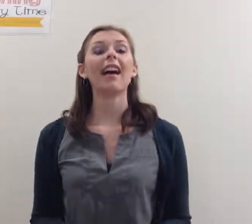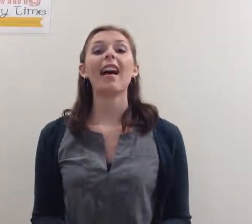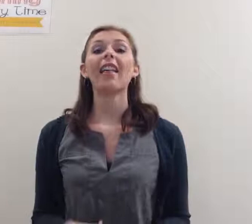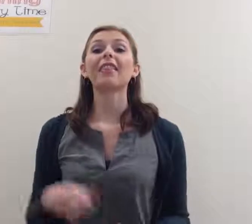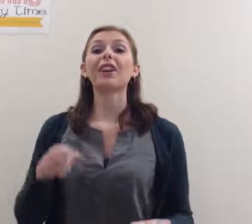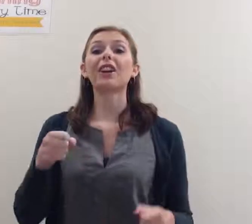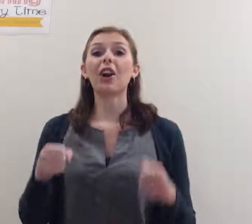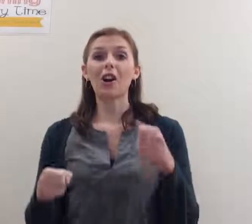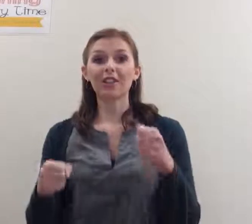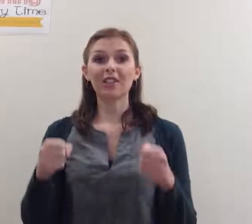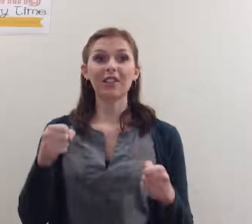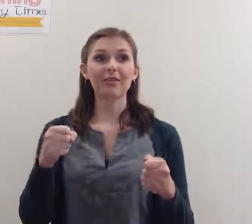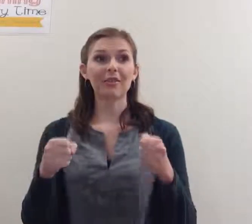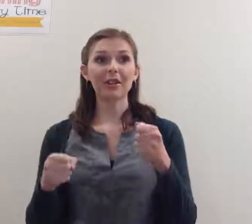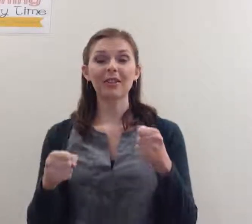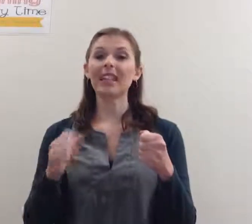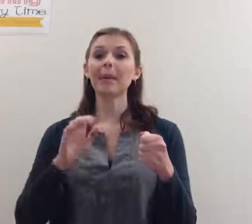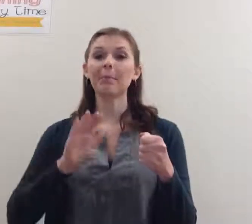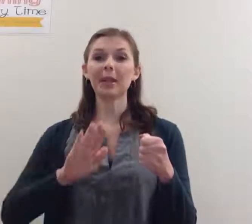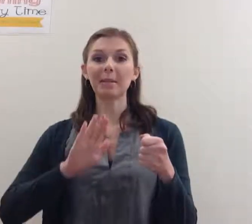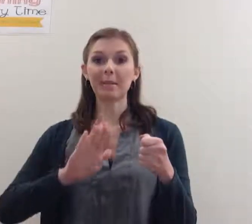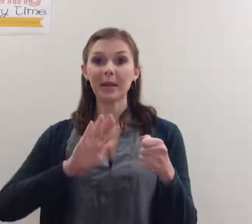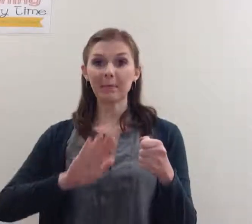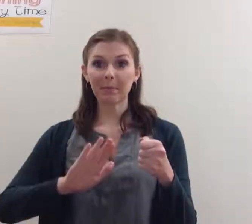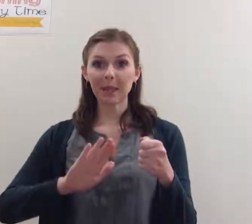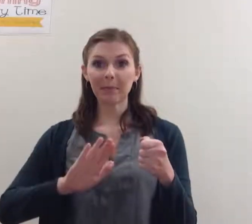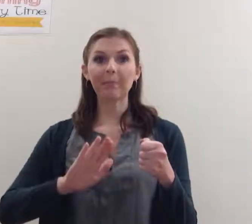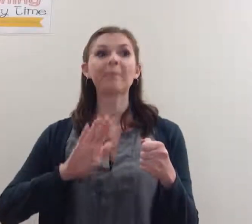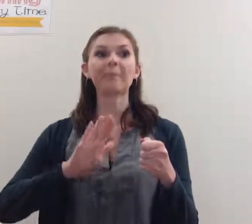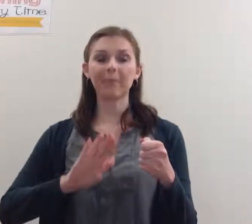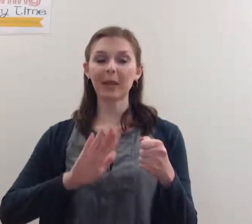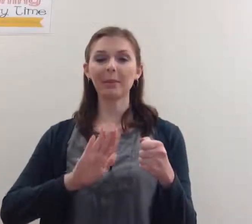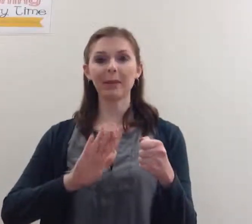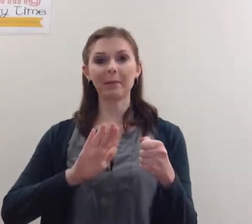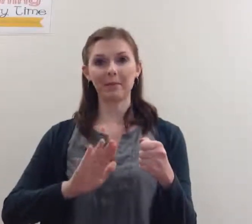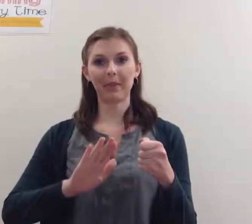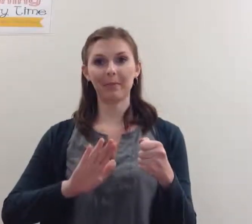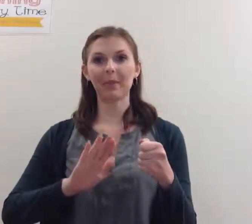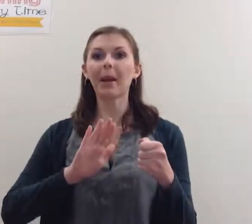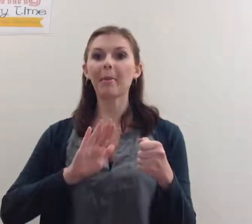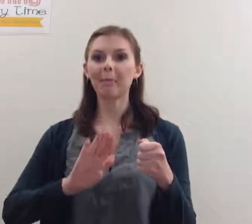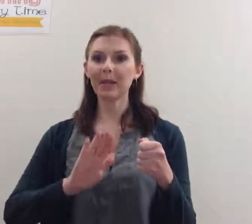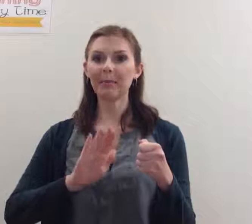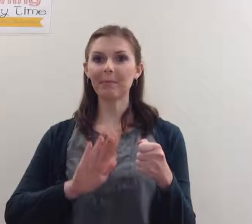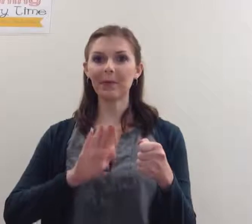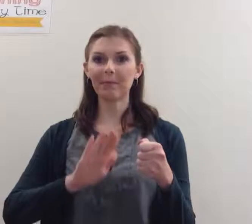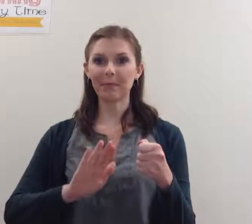The CARS on the road say beep, beep, beep beep, beep, beep, beep, beep, beep